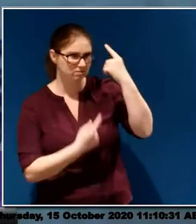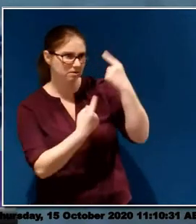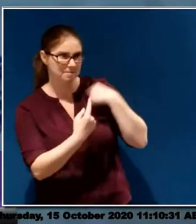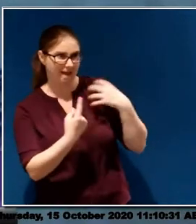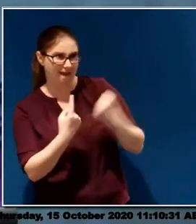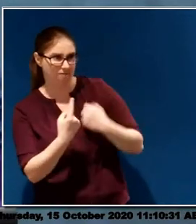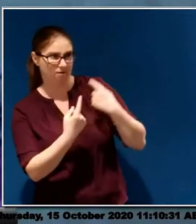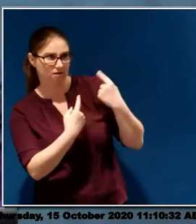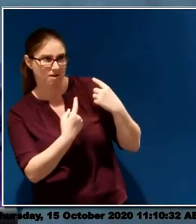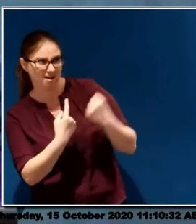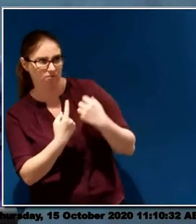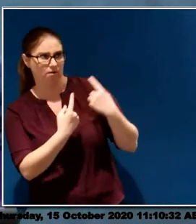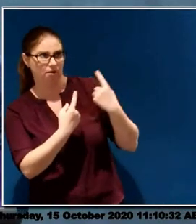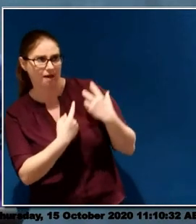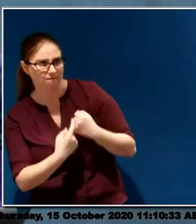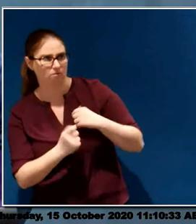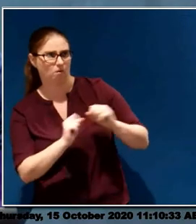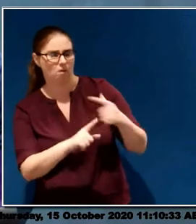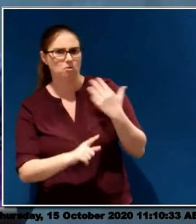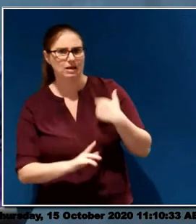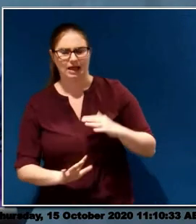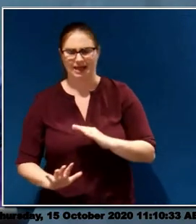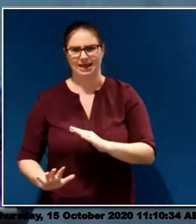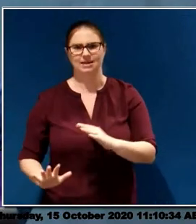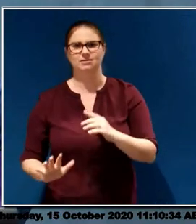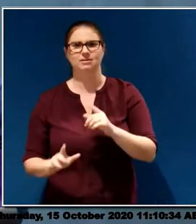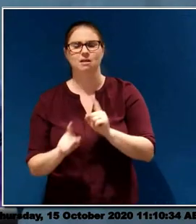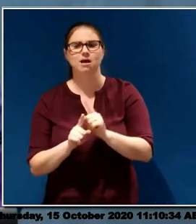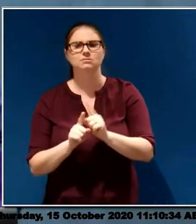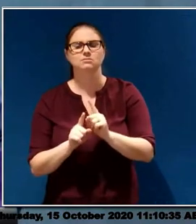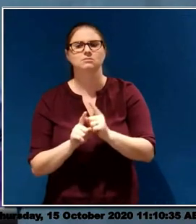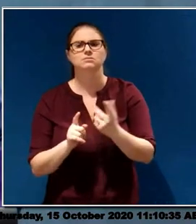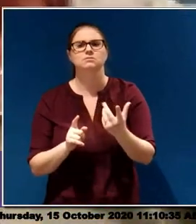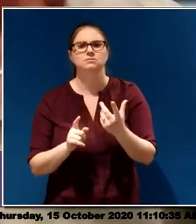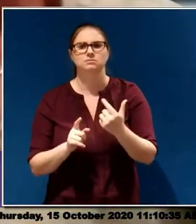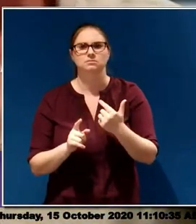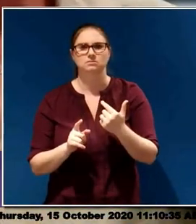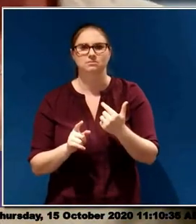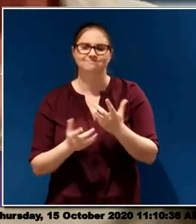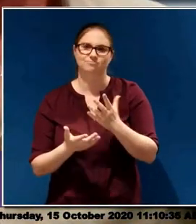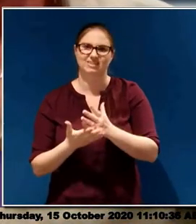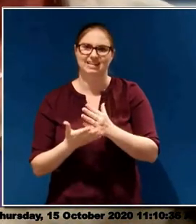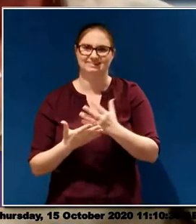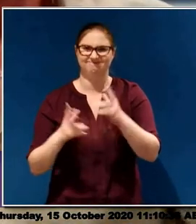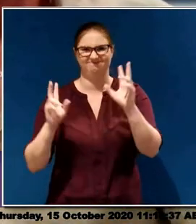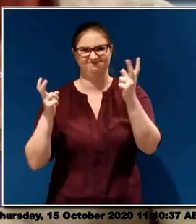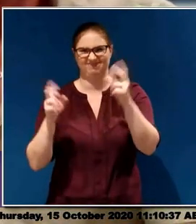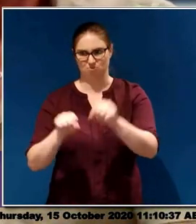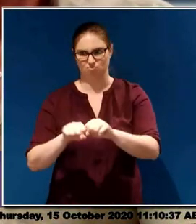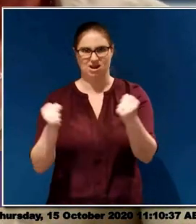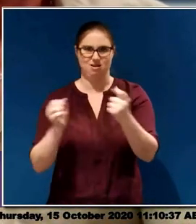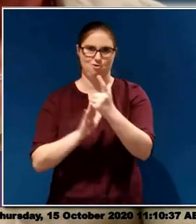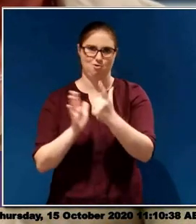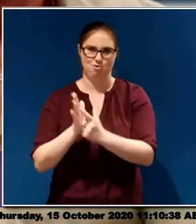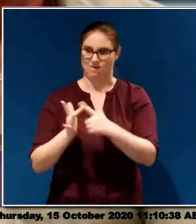You know, it's - it was illegal to not go, kind of thing. Yeah, no, it's just the concept.